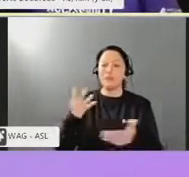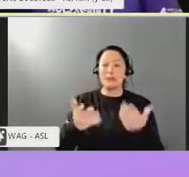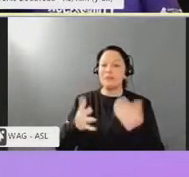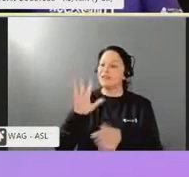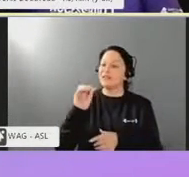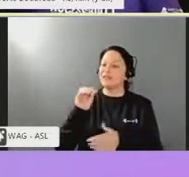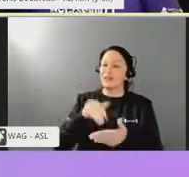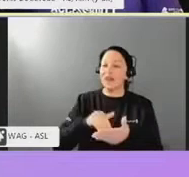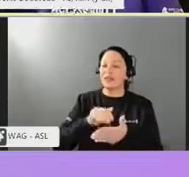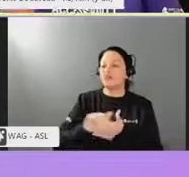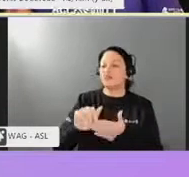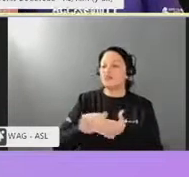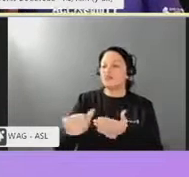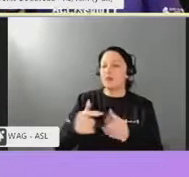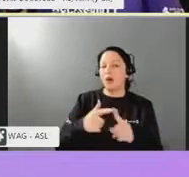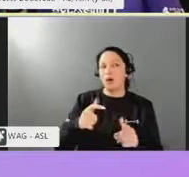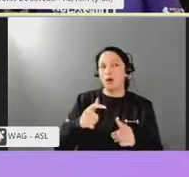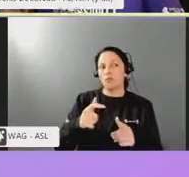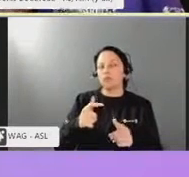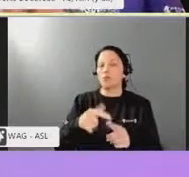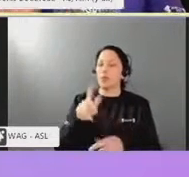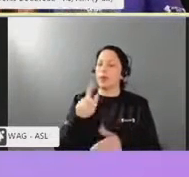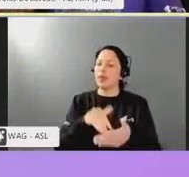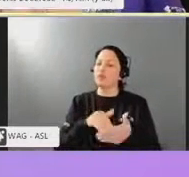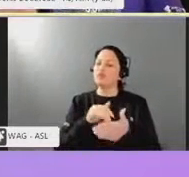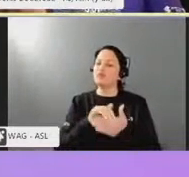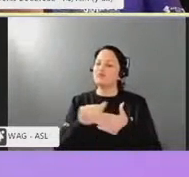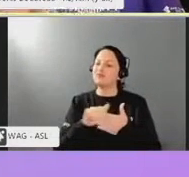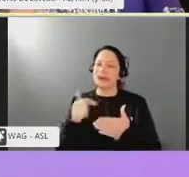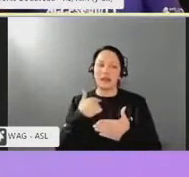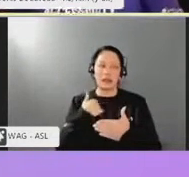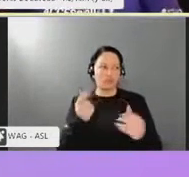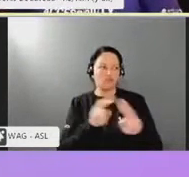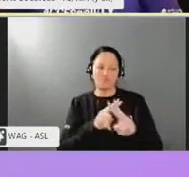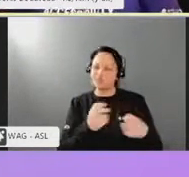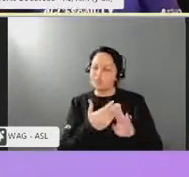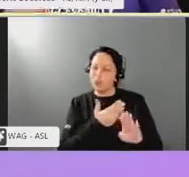10%. You might say it might be more than 10%. If it's